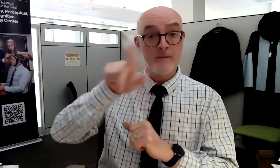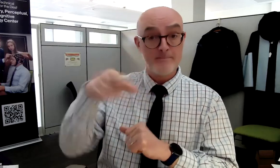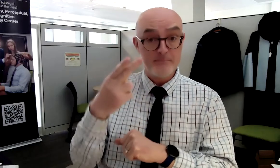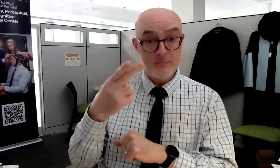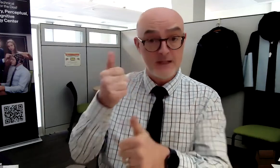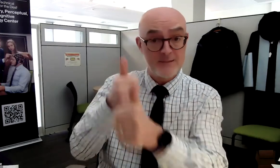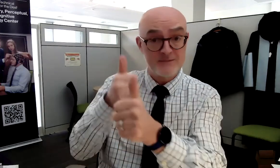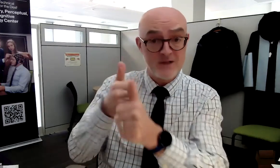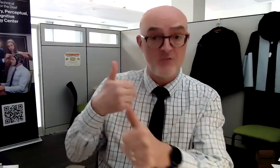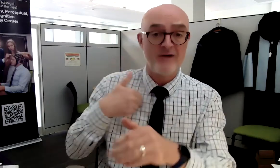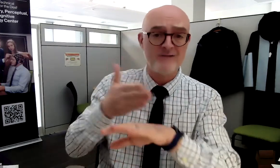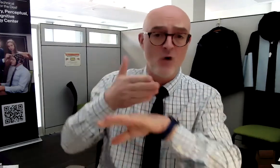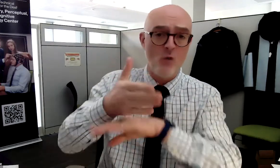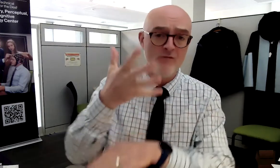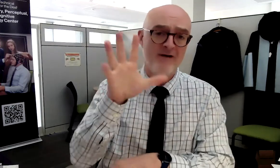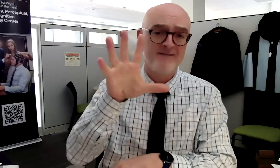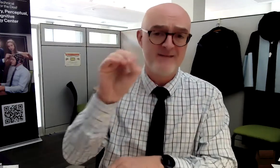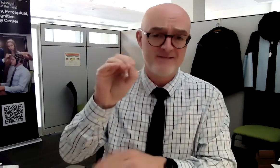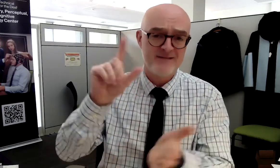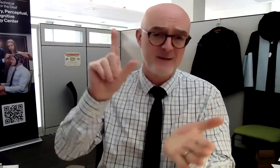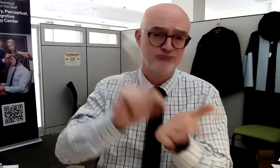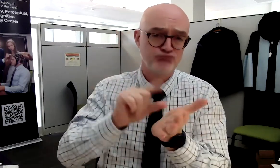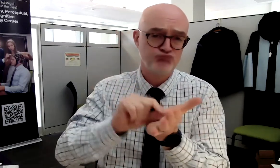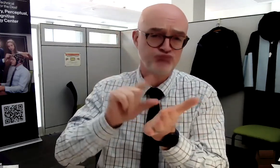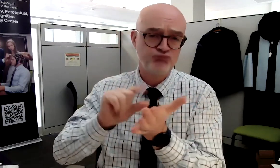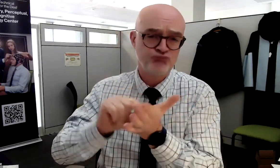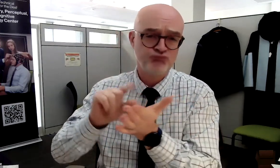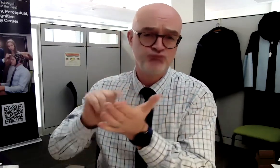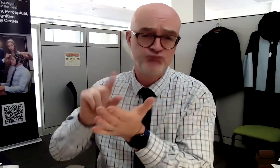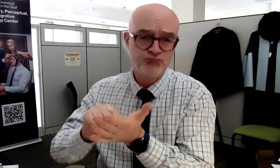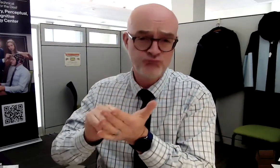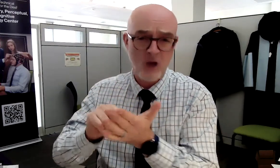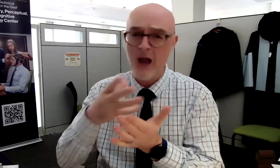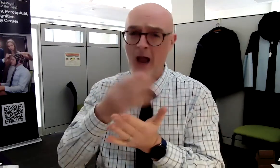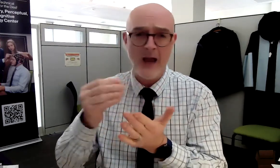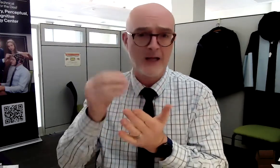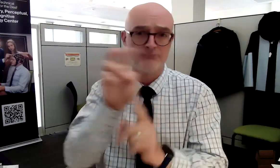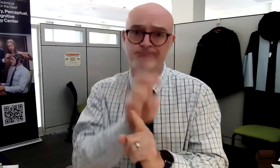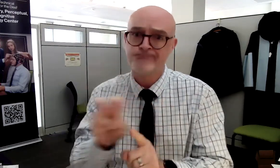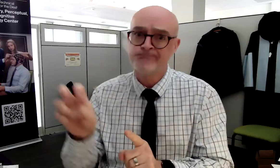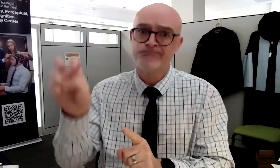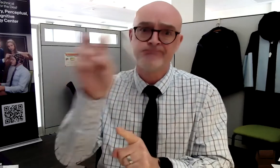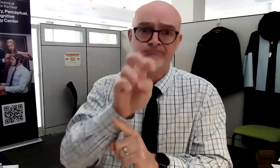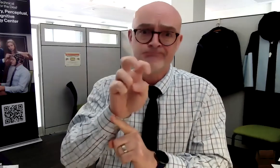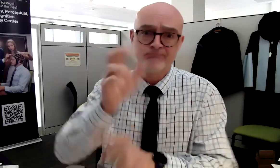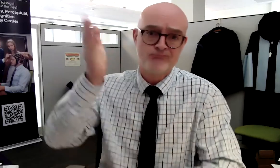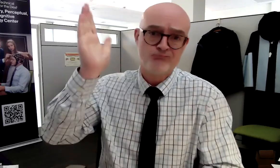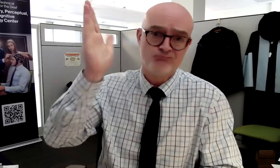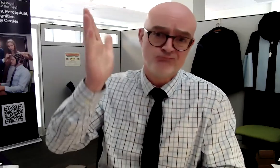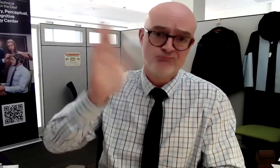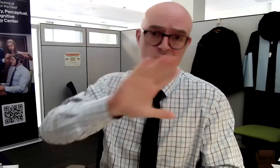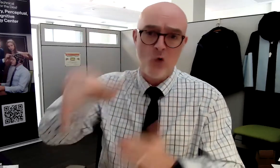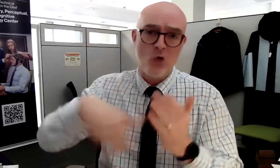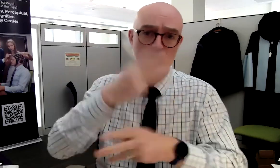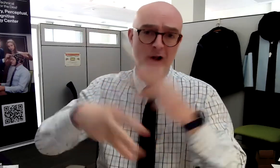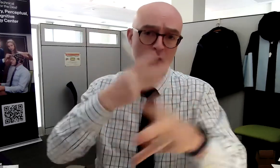Dr. Hauser has over 50 publications and has presented internationally.